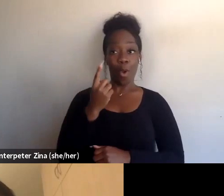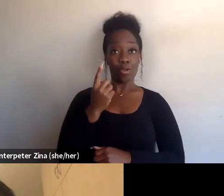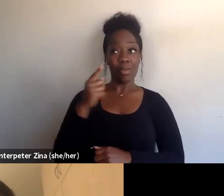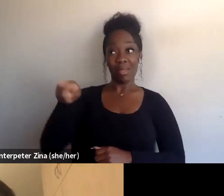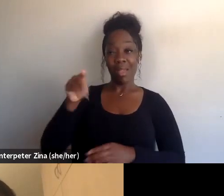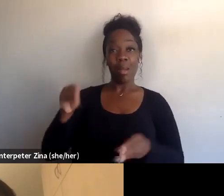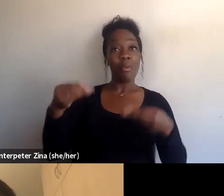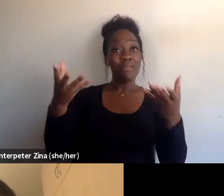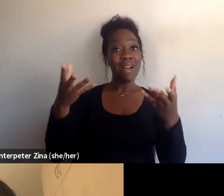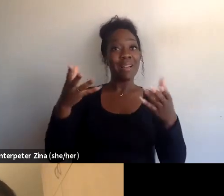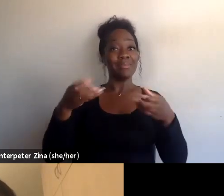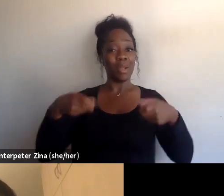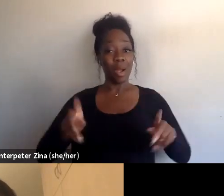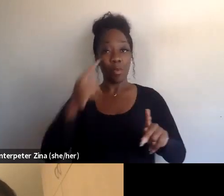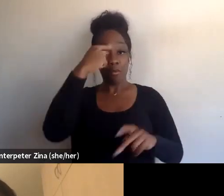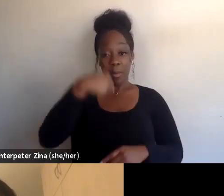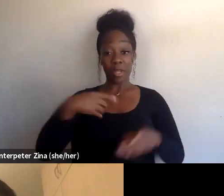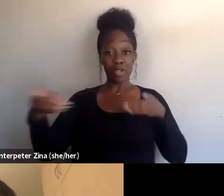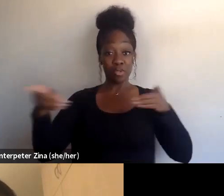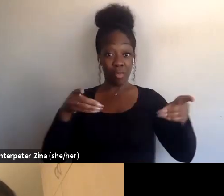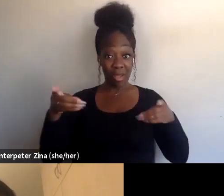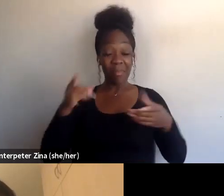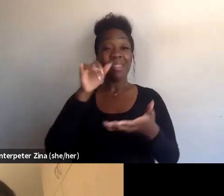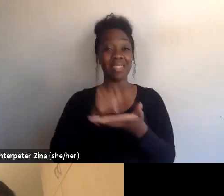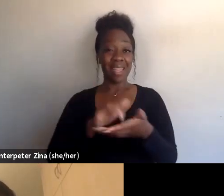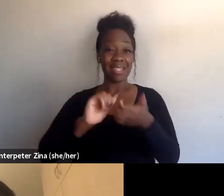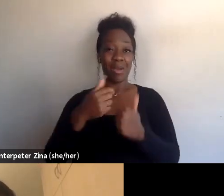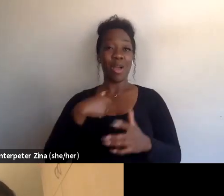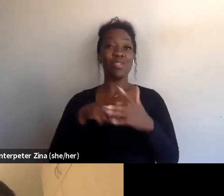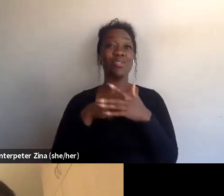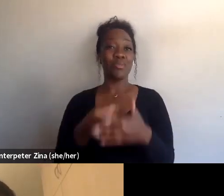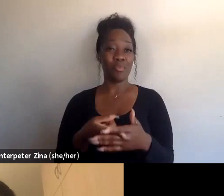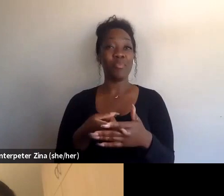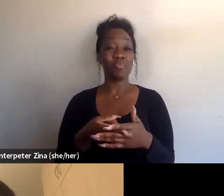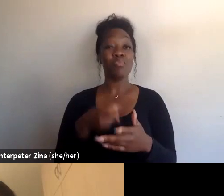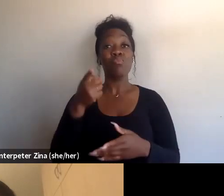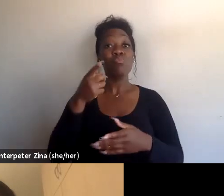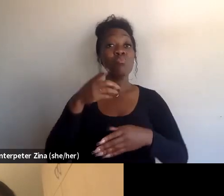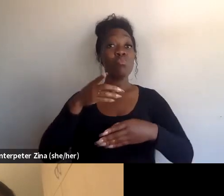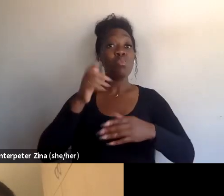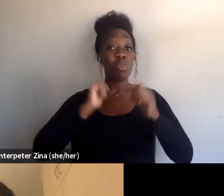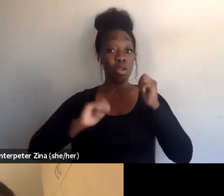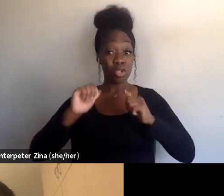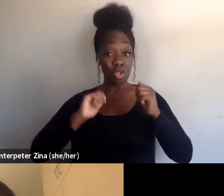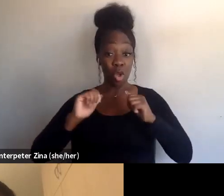so that was really my breakthrough. And one of the shows that I did was "And The Girls In Their Sunday Dresses" by Zakes Mda